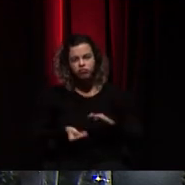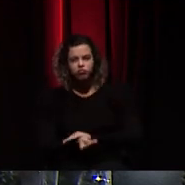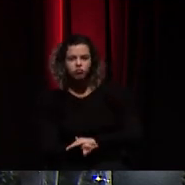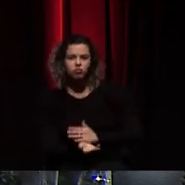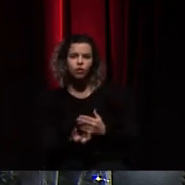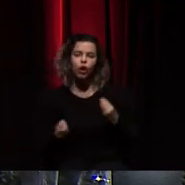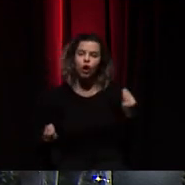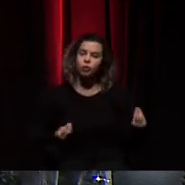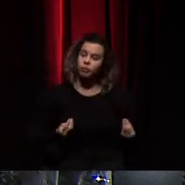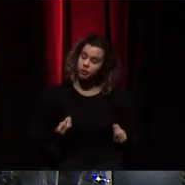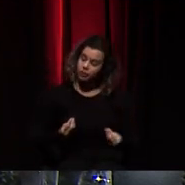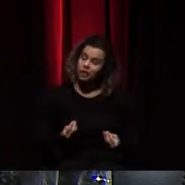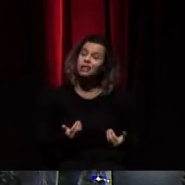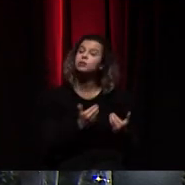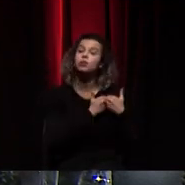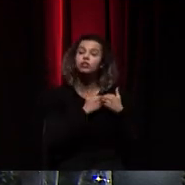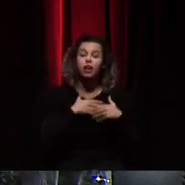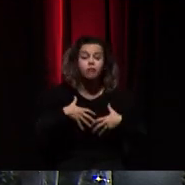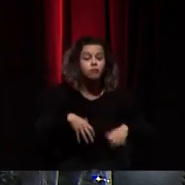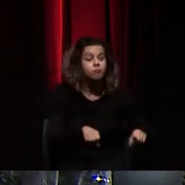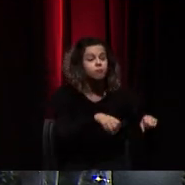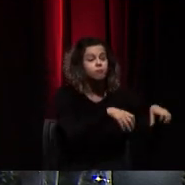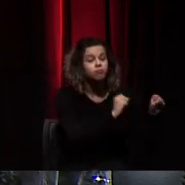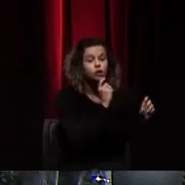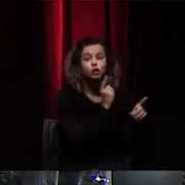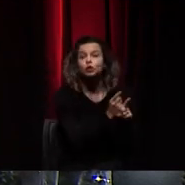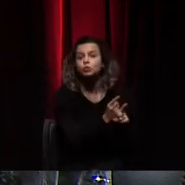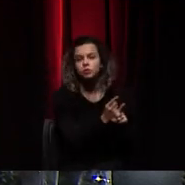still are the core of journalism.